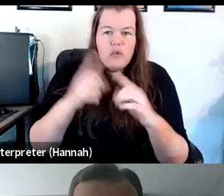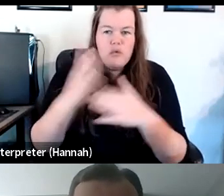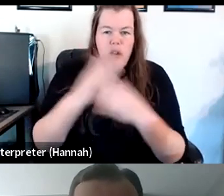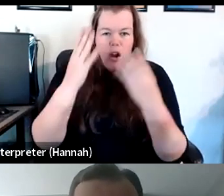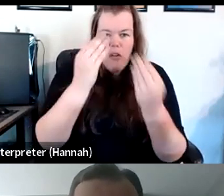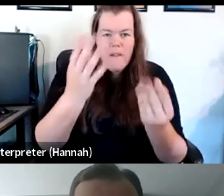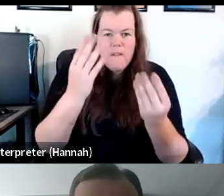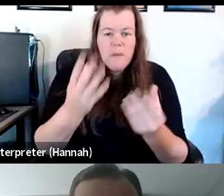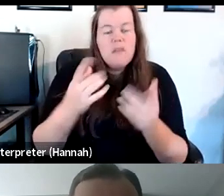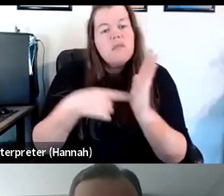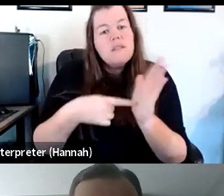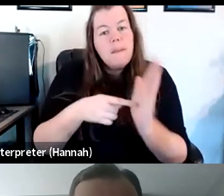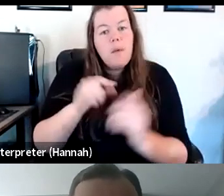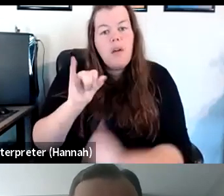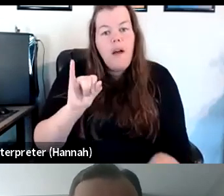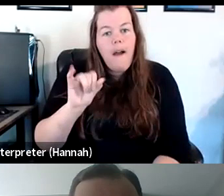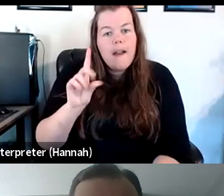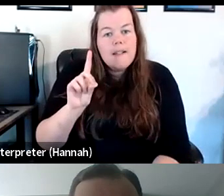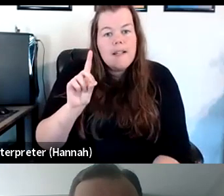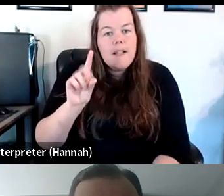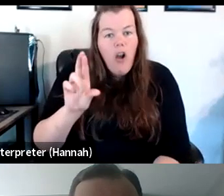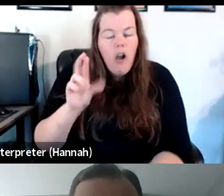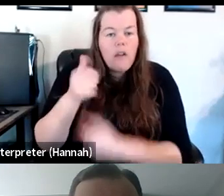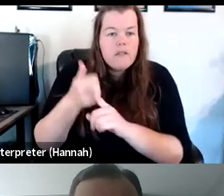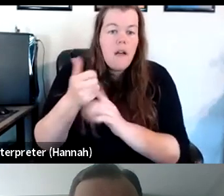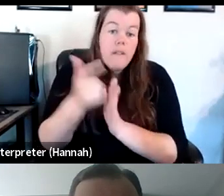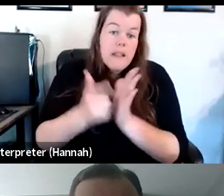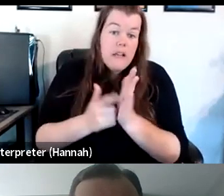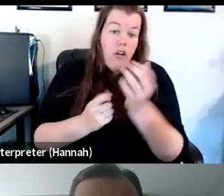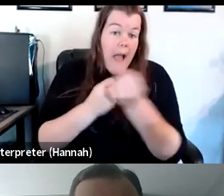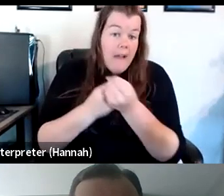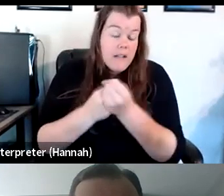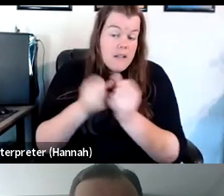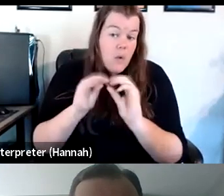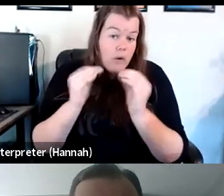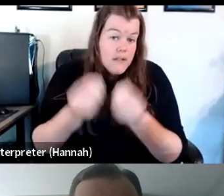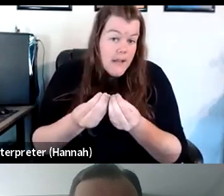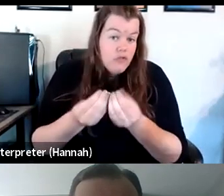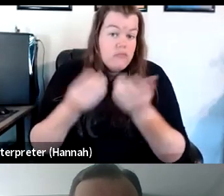IDR is a legal advocacy organization and so it probably makes sense for us to talk to